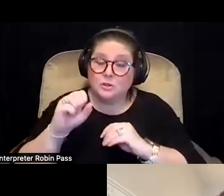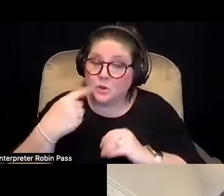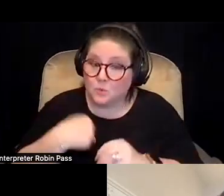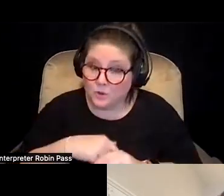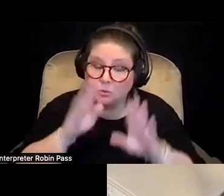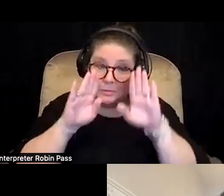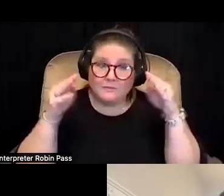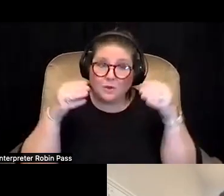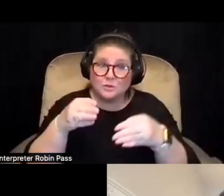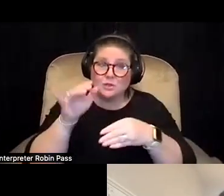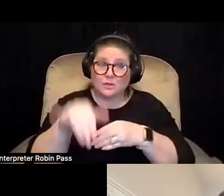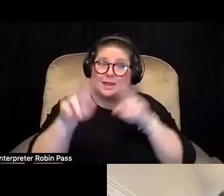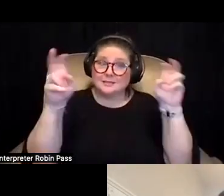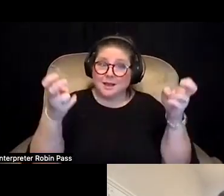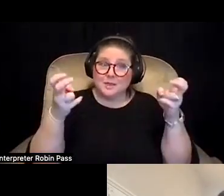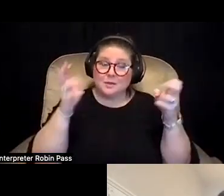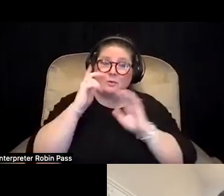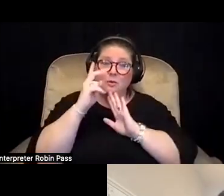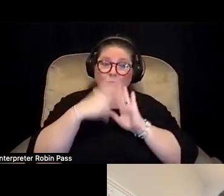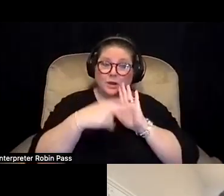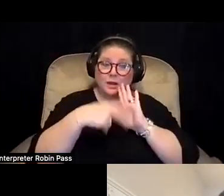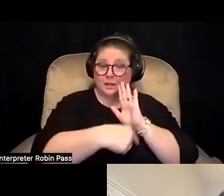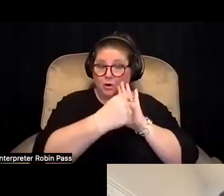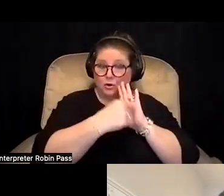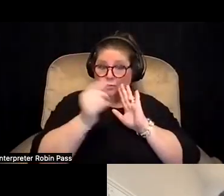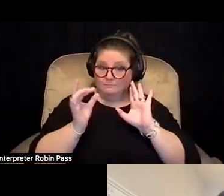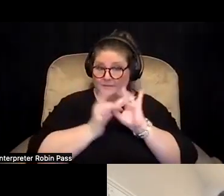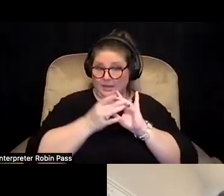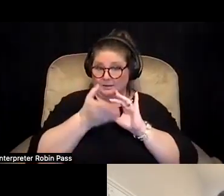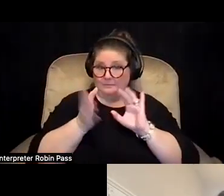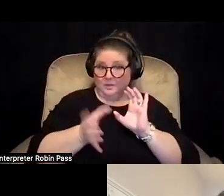reading the article going beyond the textbook i've put the link in the chat so read it join us again